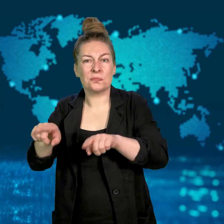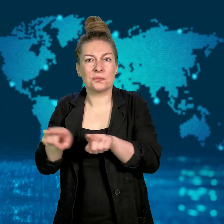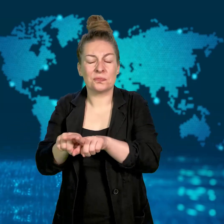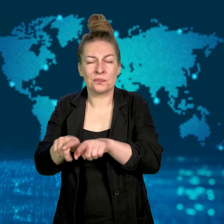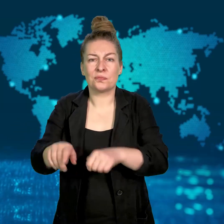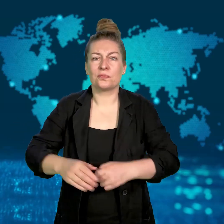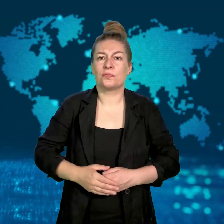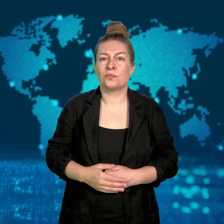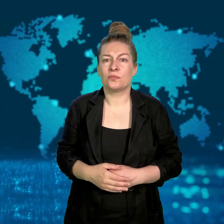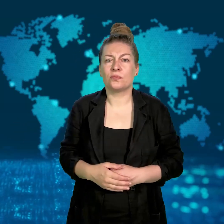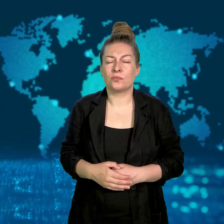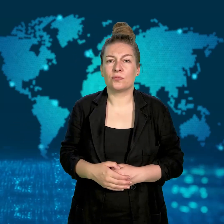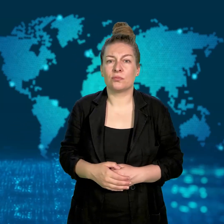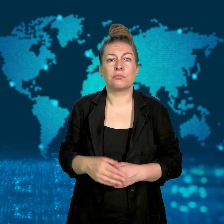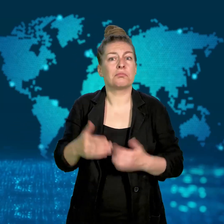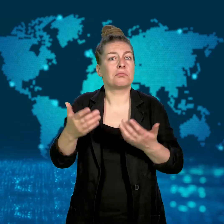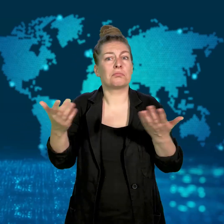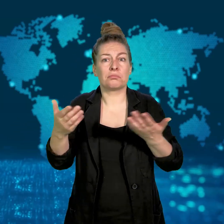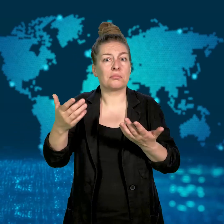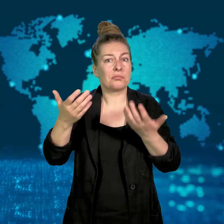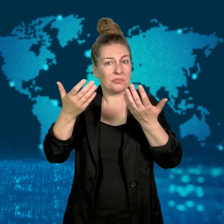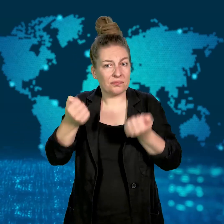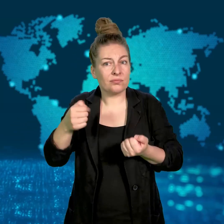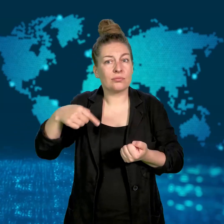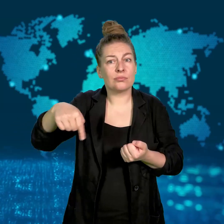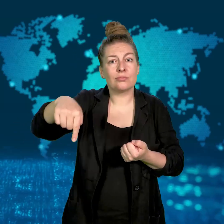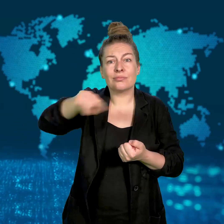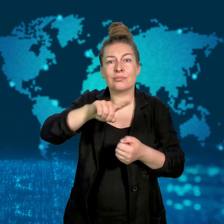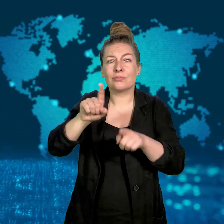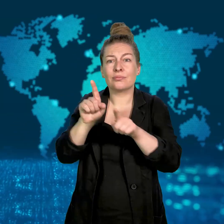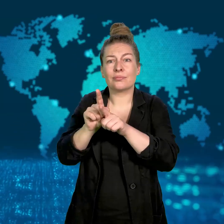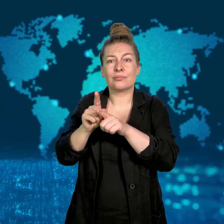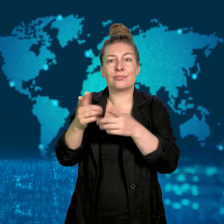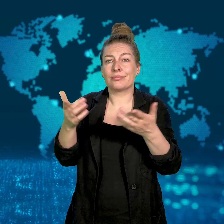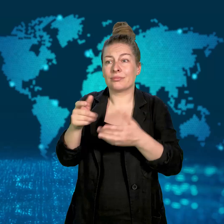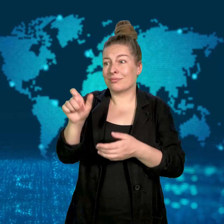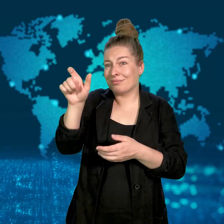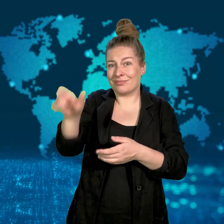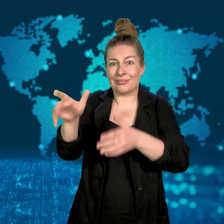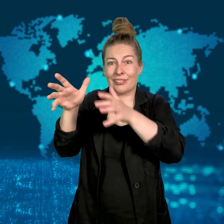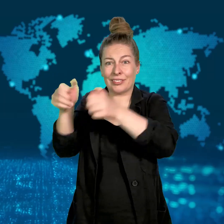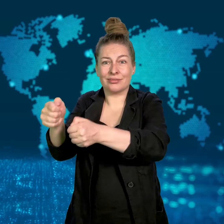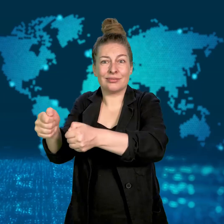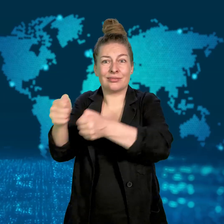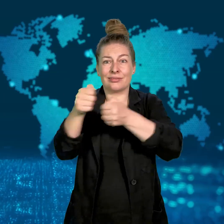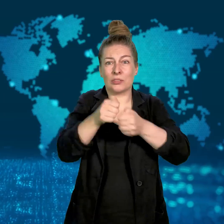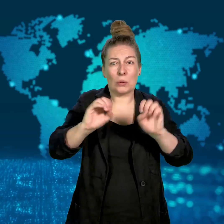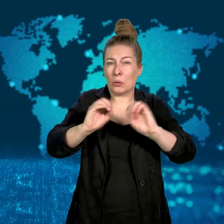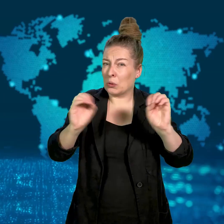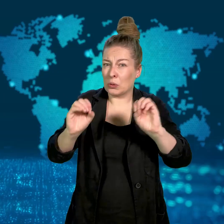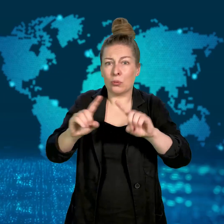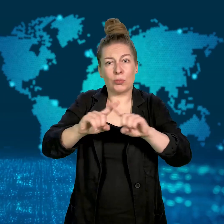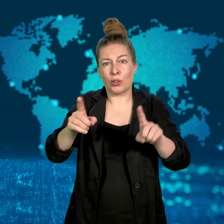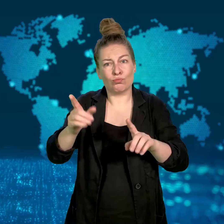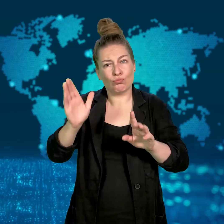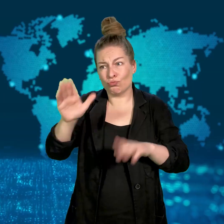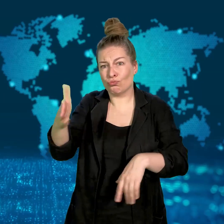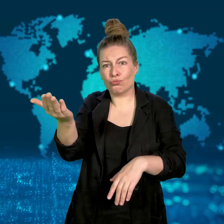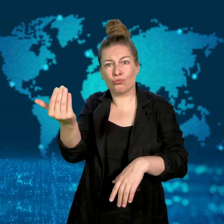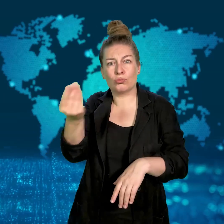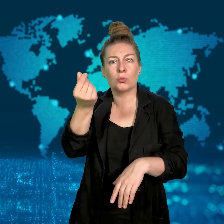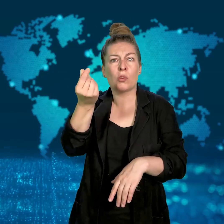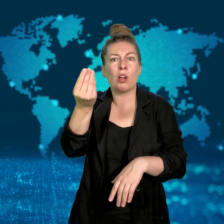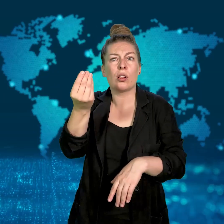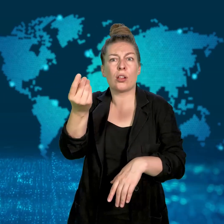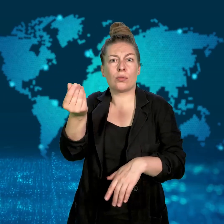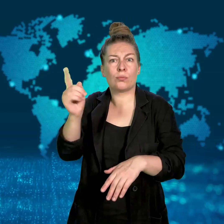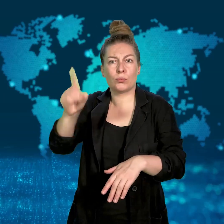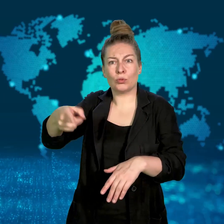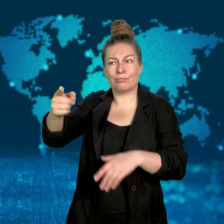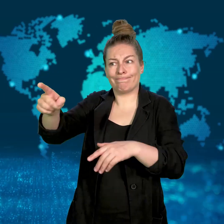There have been repeated attacks and rapes of women in Kuchi.